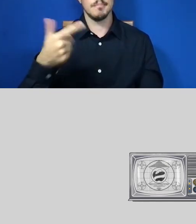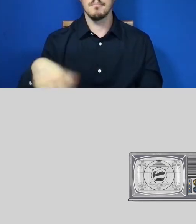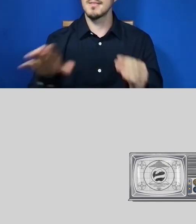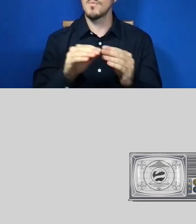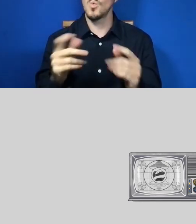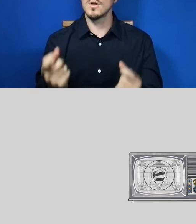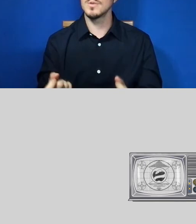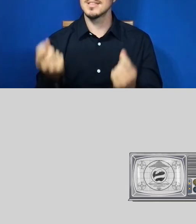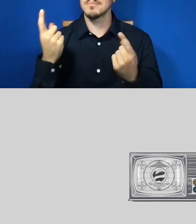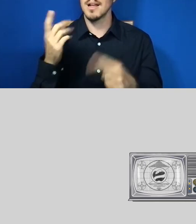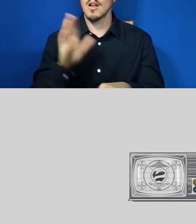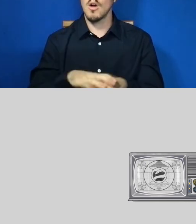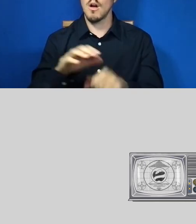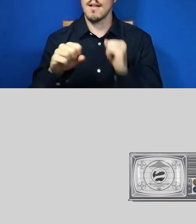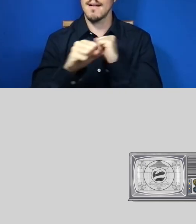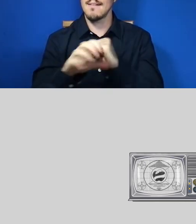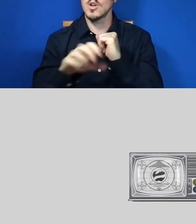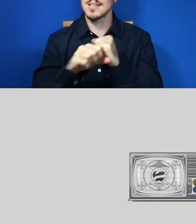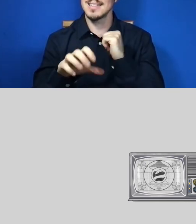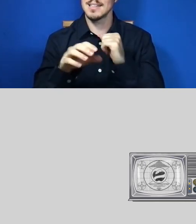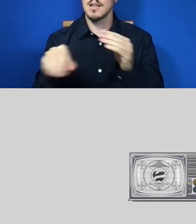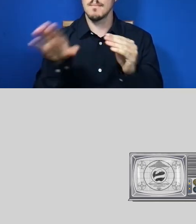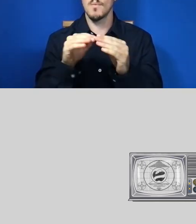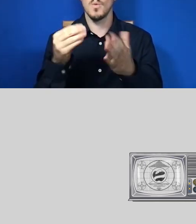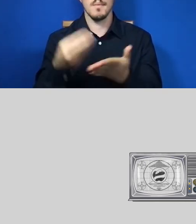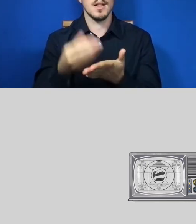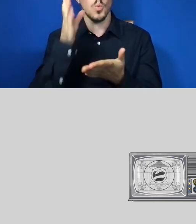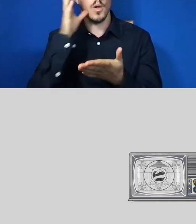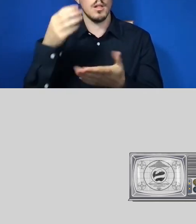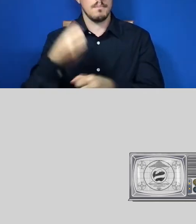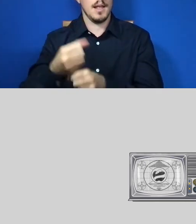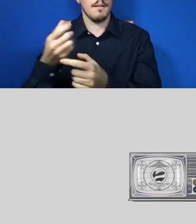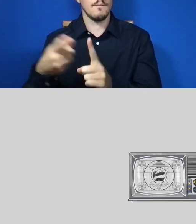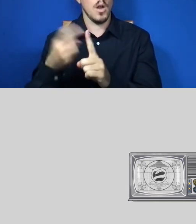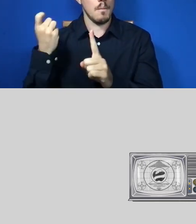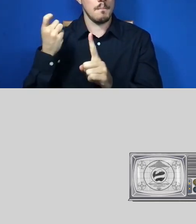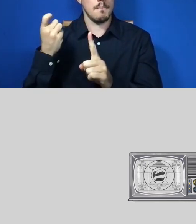But the more we spend on advertising, the more money that we're going to make.